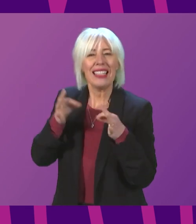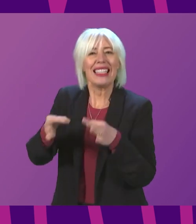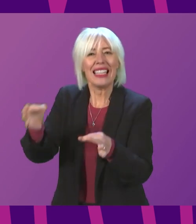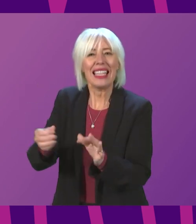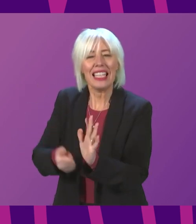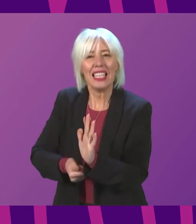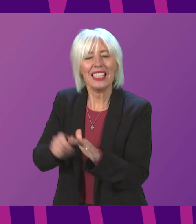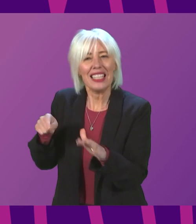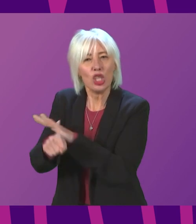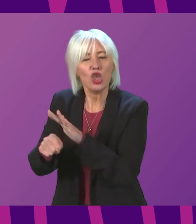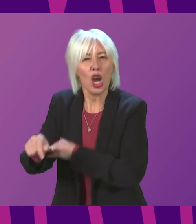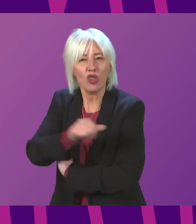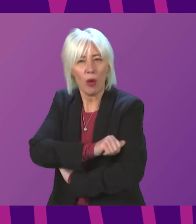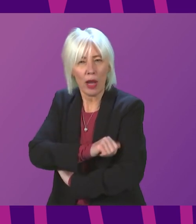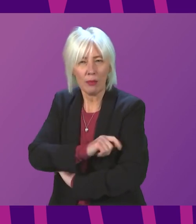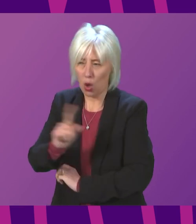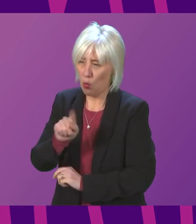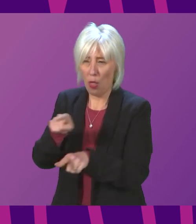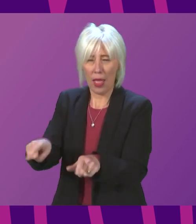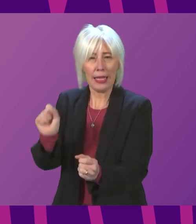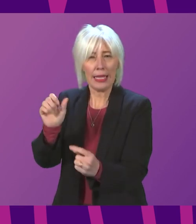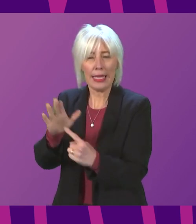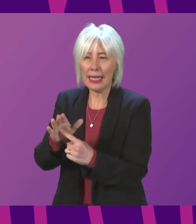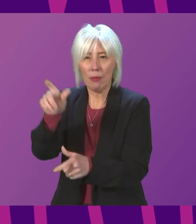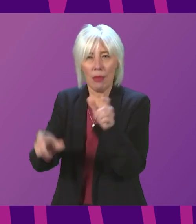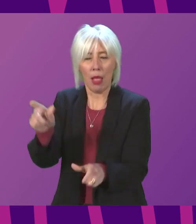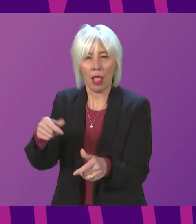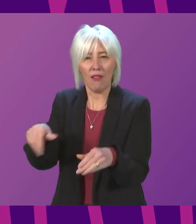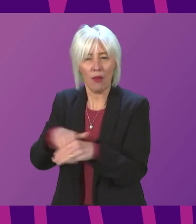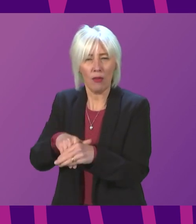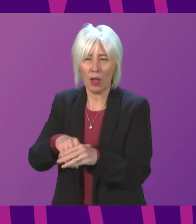have a key role to play in the response, will the Government guarantee that the carers allowance